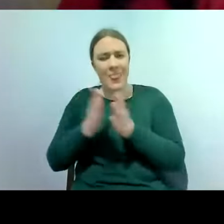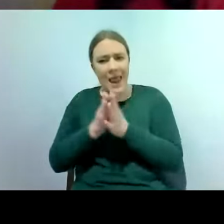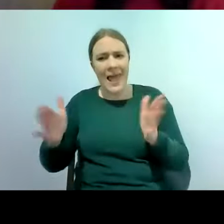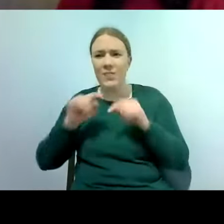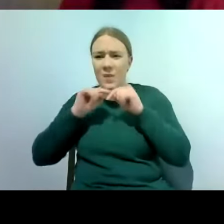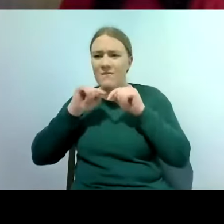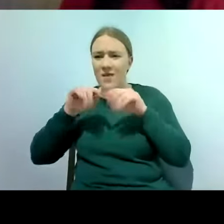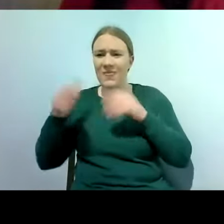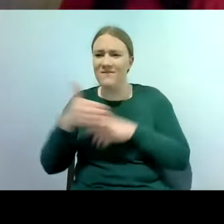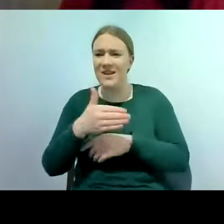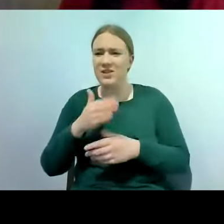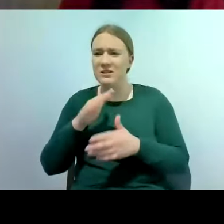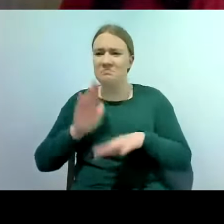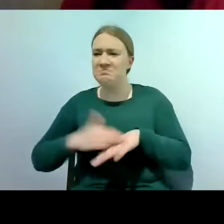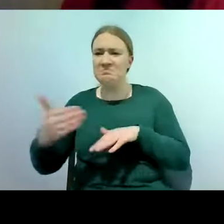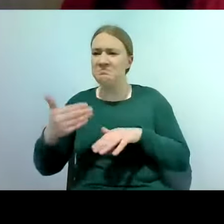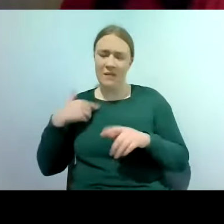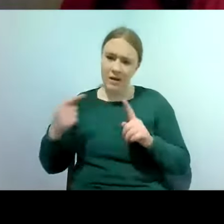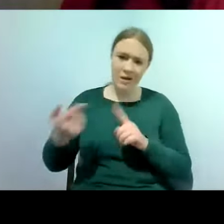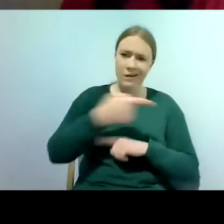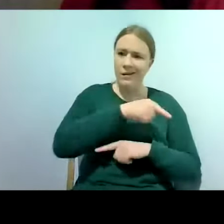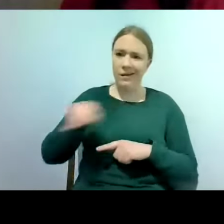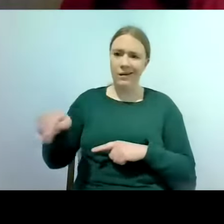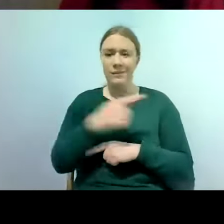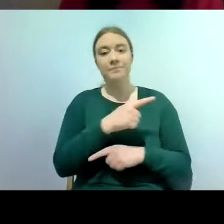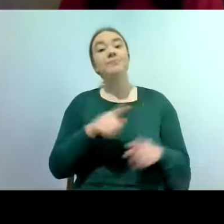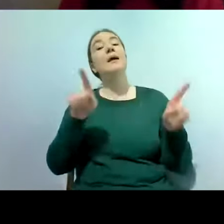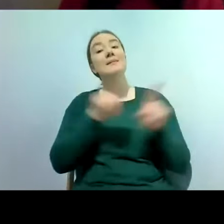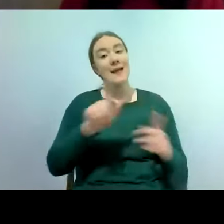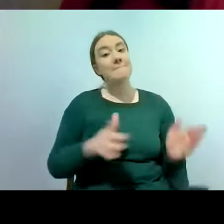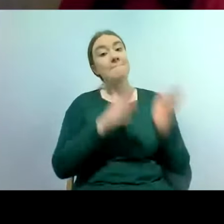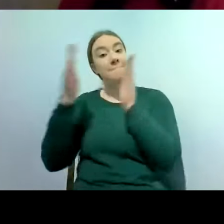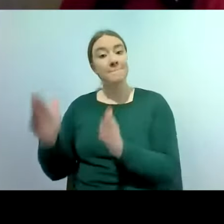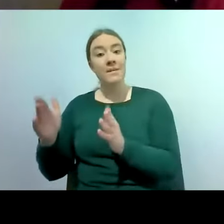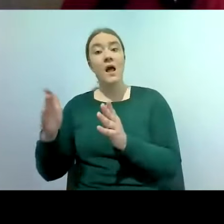and the same for the total movement or the activity where we see some fish